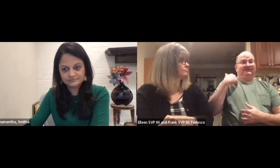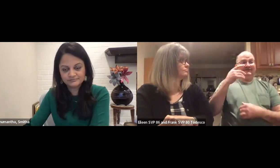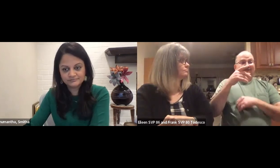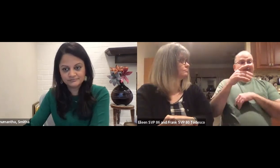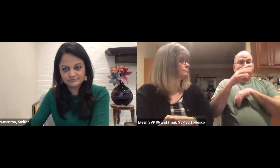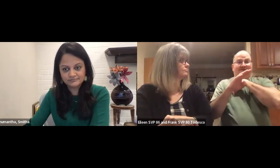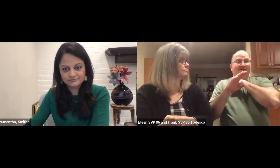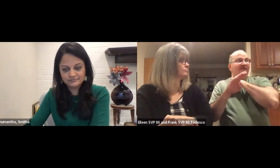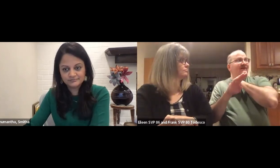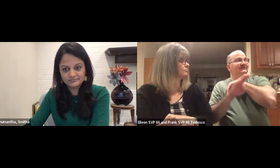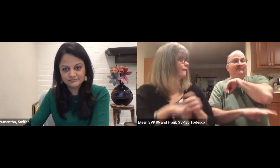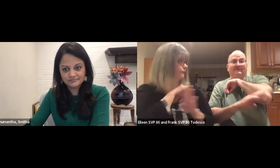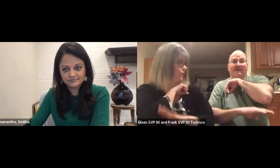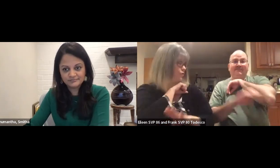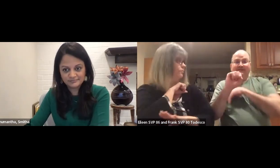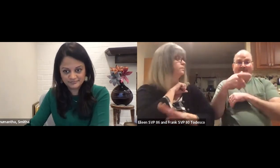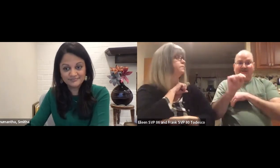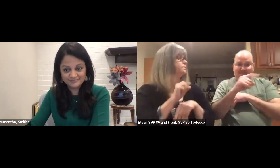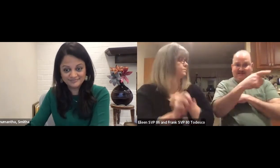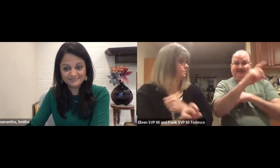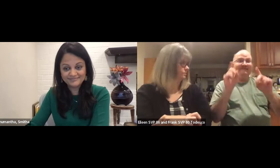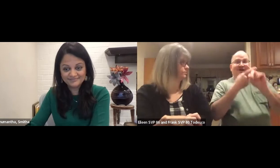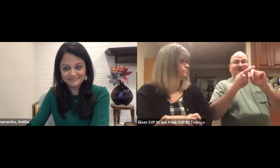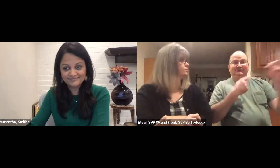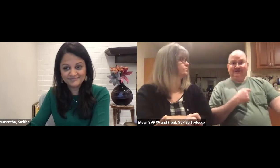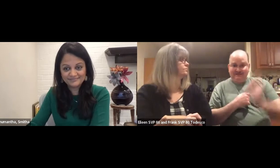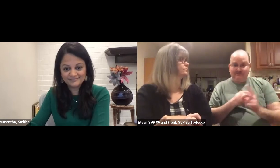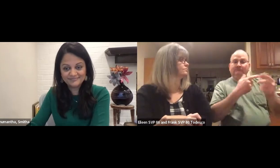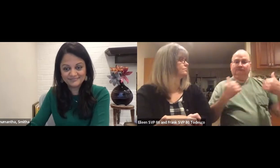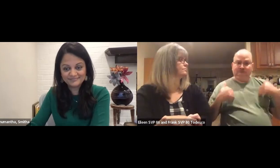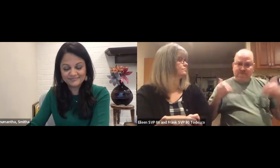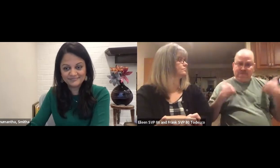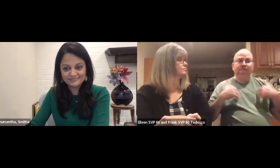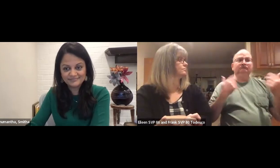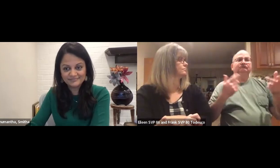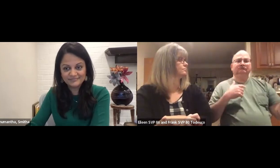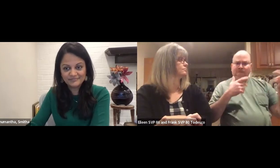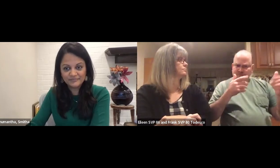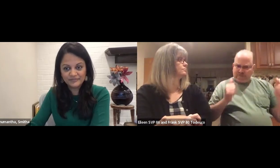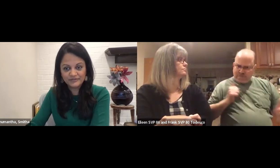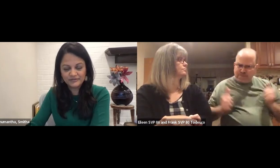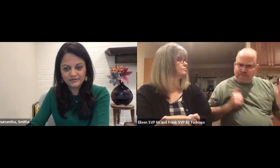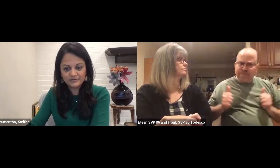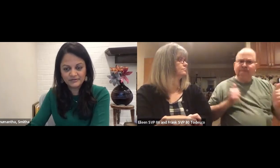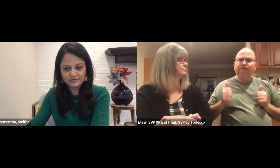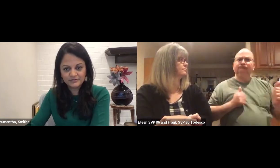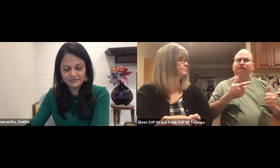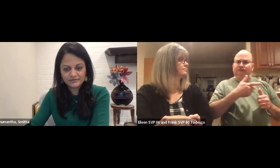that alone was very interesting. Let's see. It was in September, was when she first-- when the person first came in.